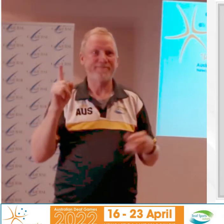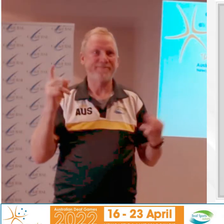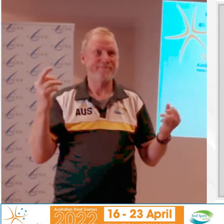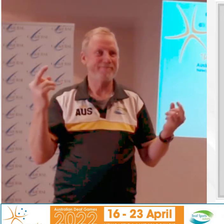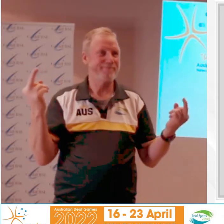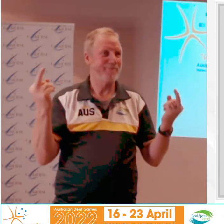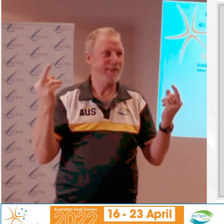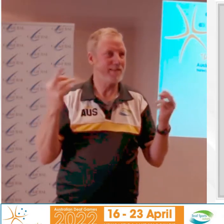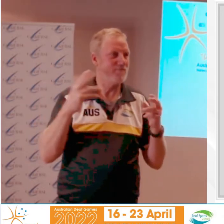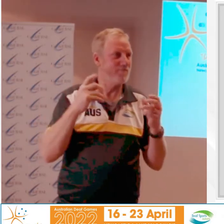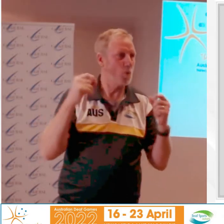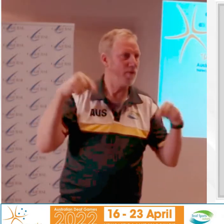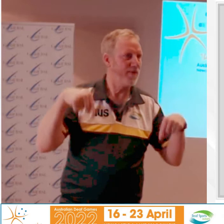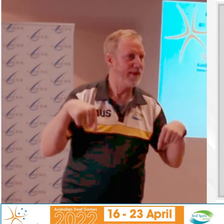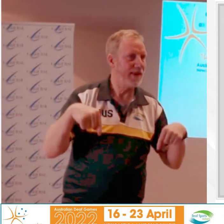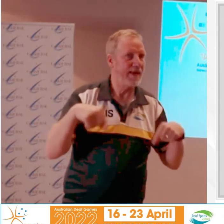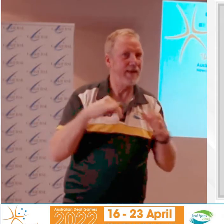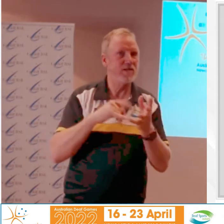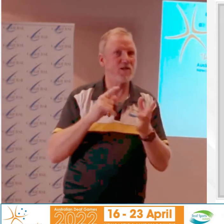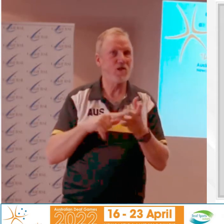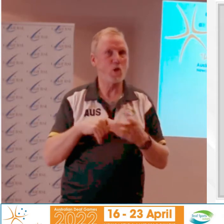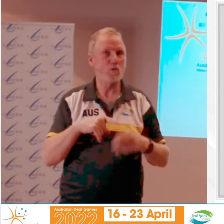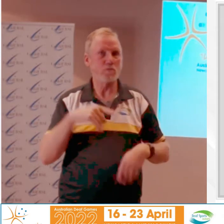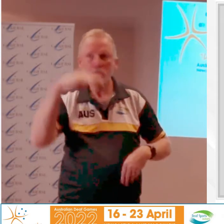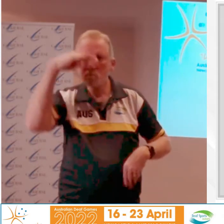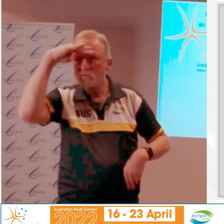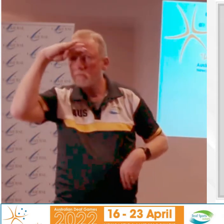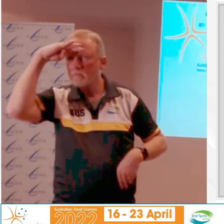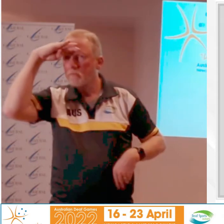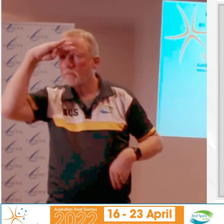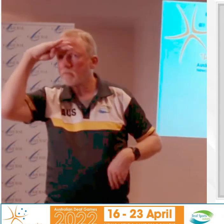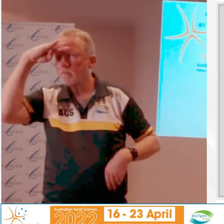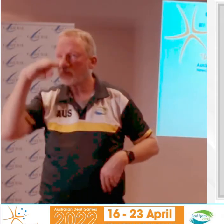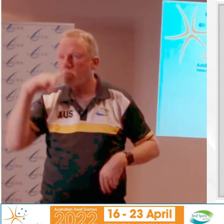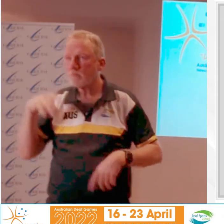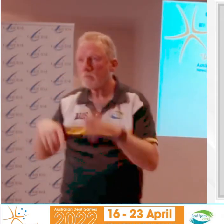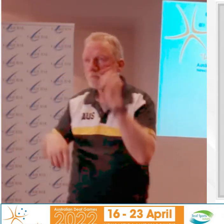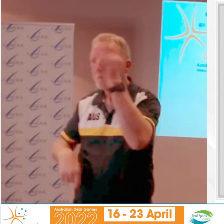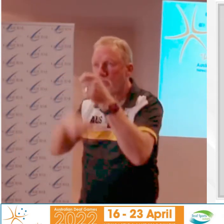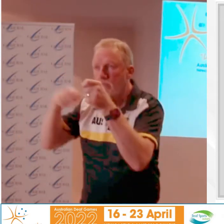at the moment the position is vacant